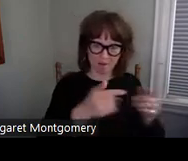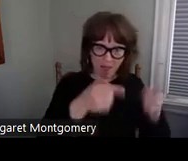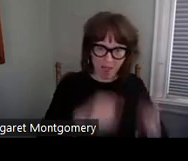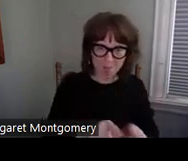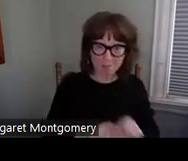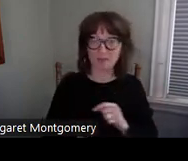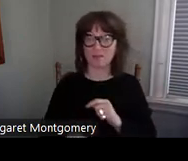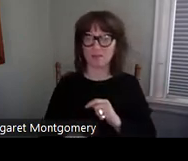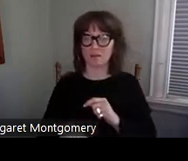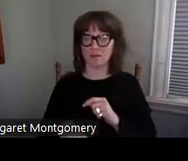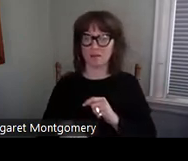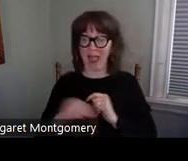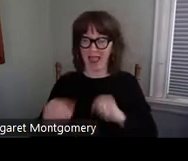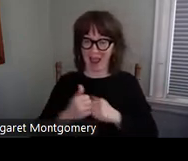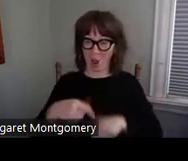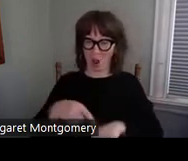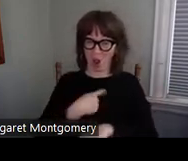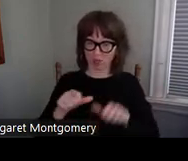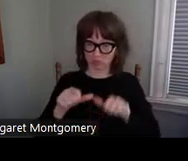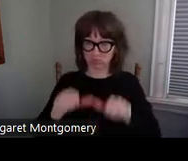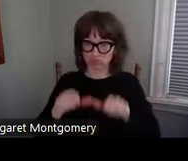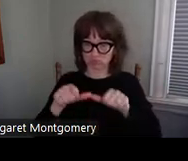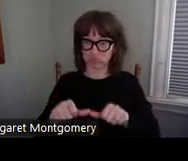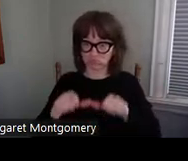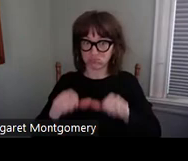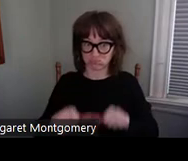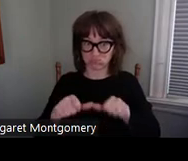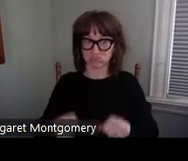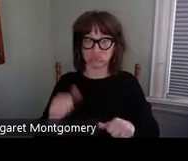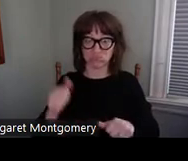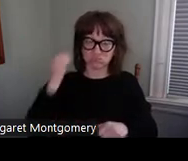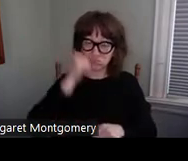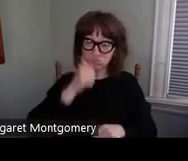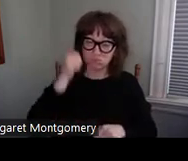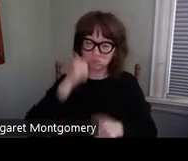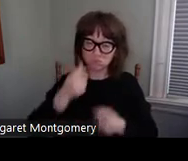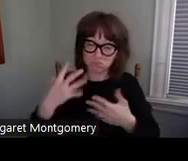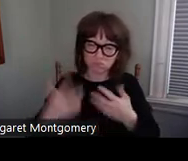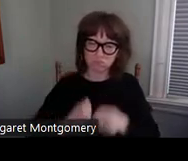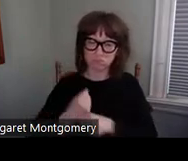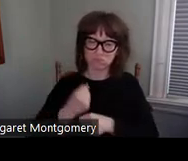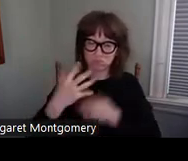how long they last by the days or years, can contribute to the severity of the abuse it's